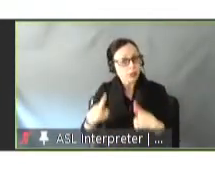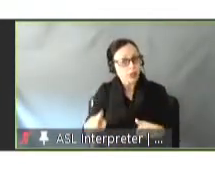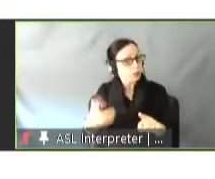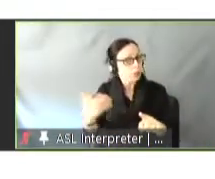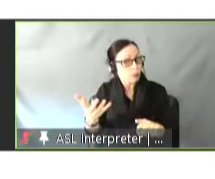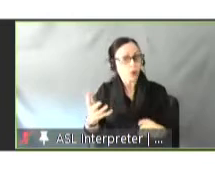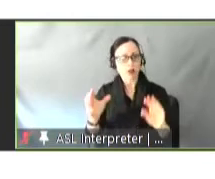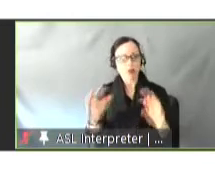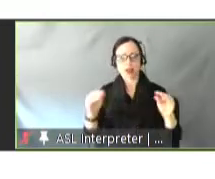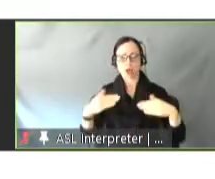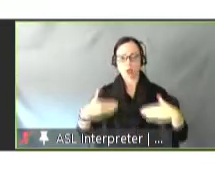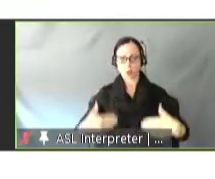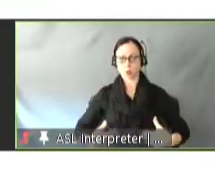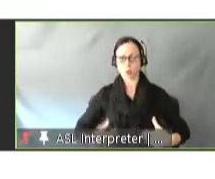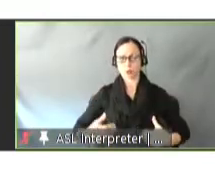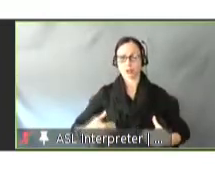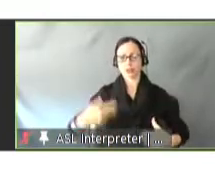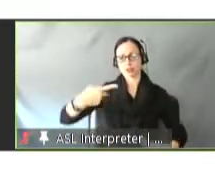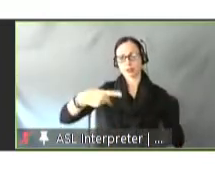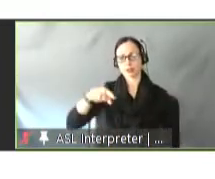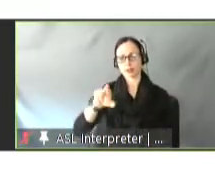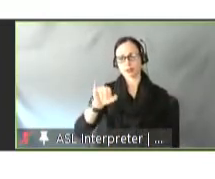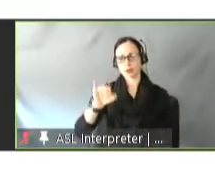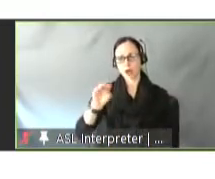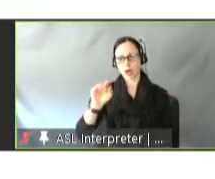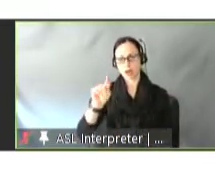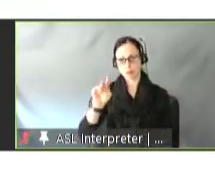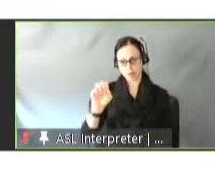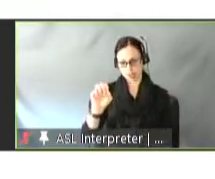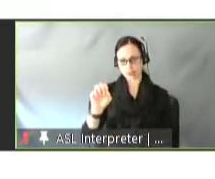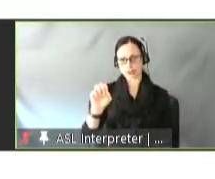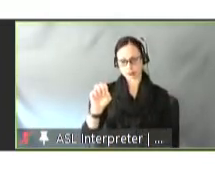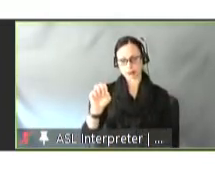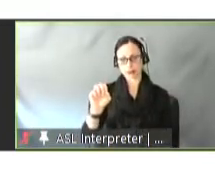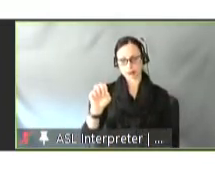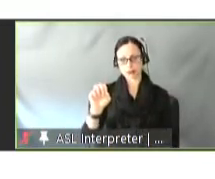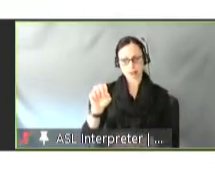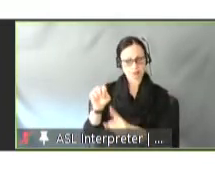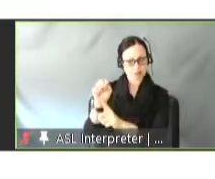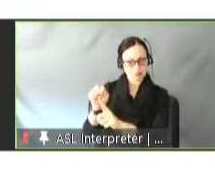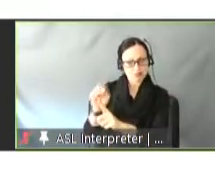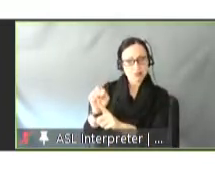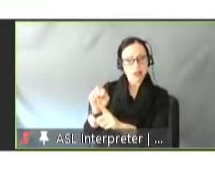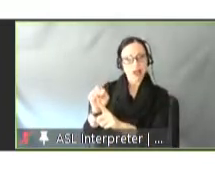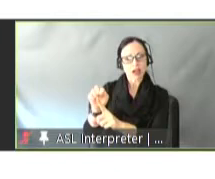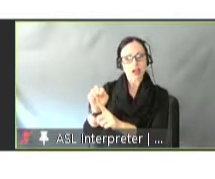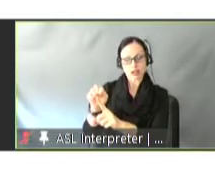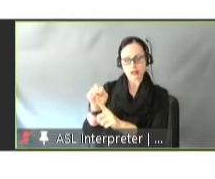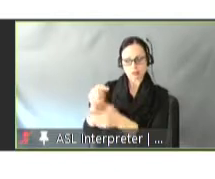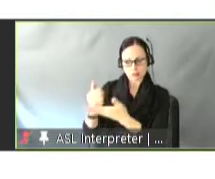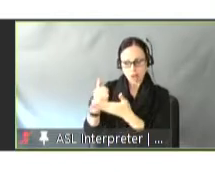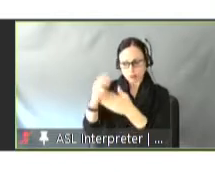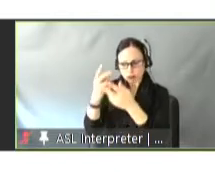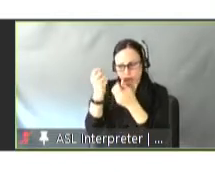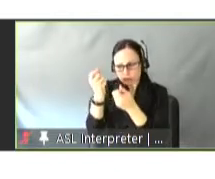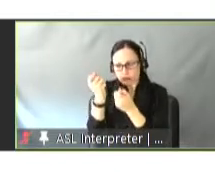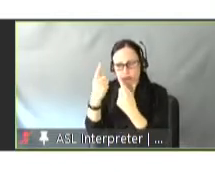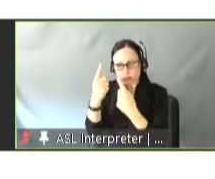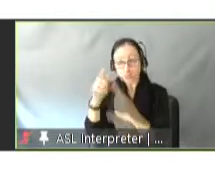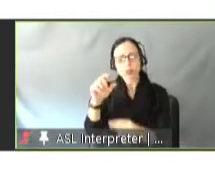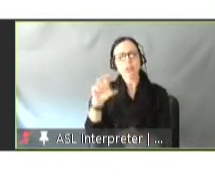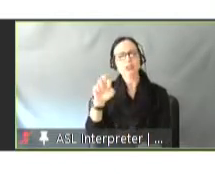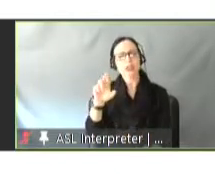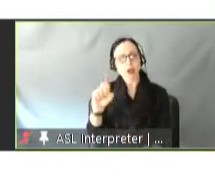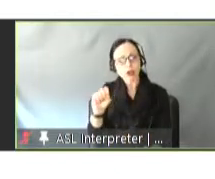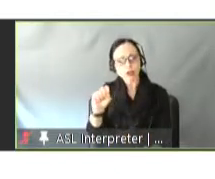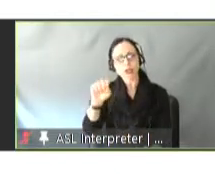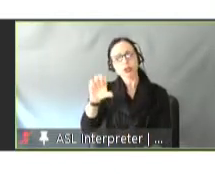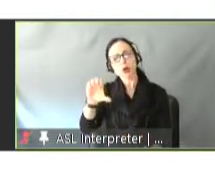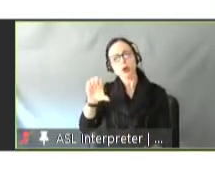primate model, which has served as a surrogate for understanding SARS-CoV-2 vaccine relevance